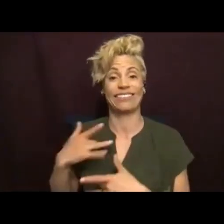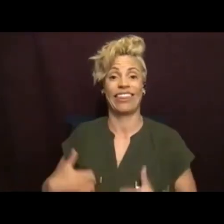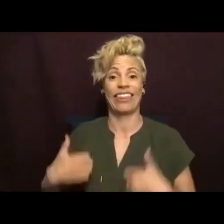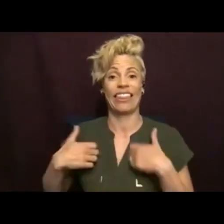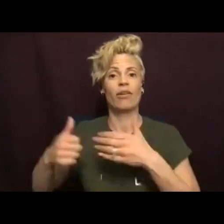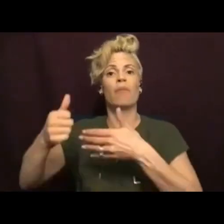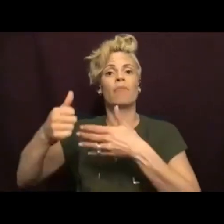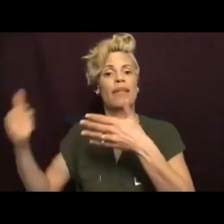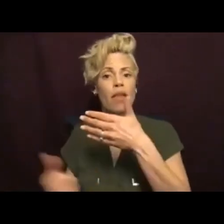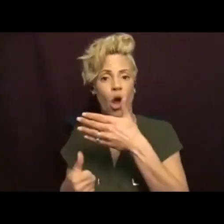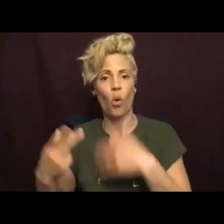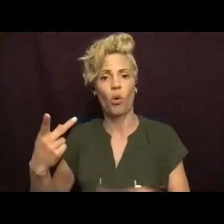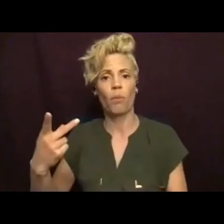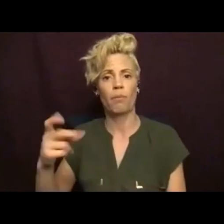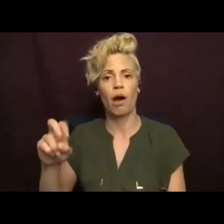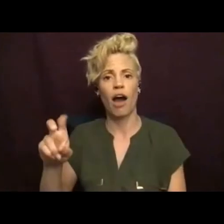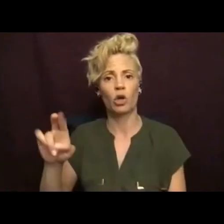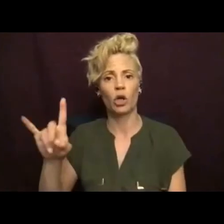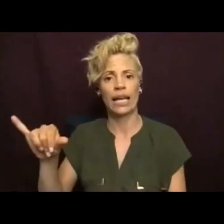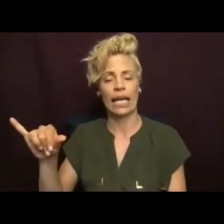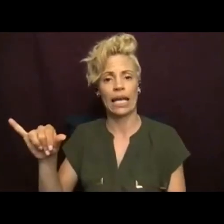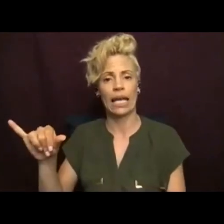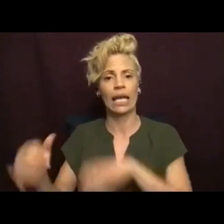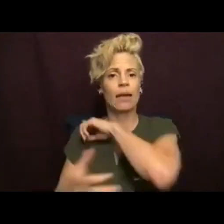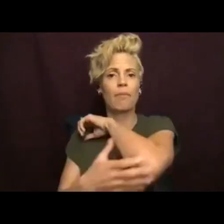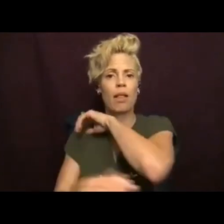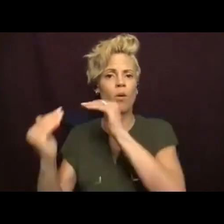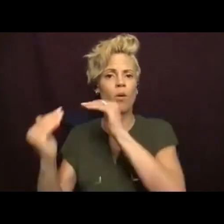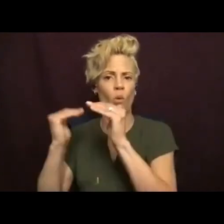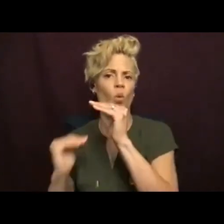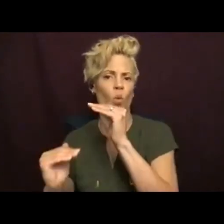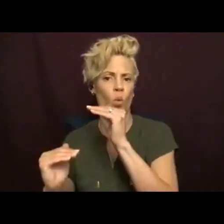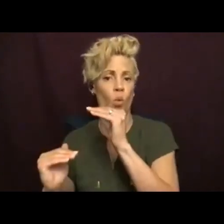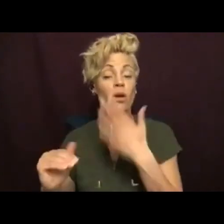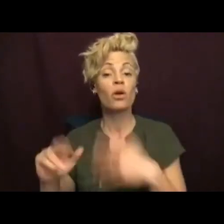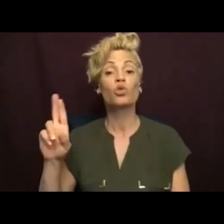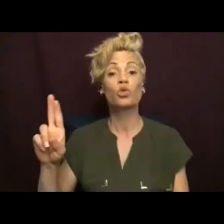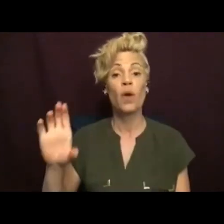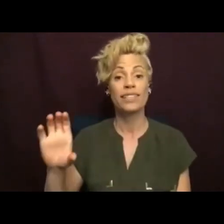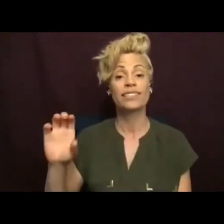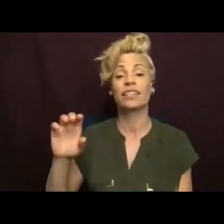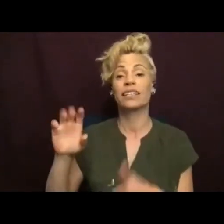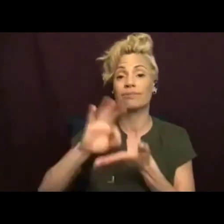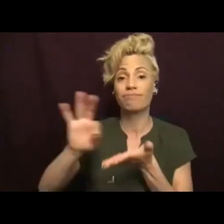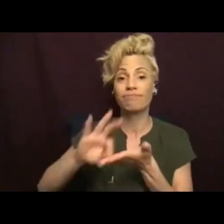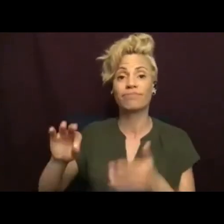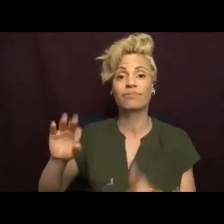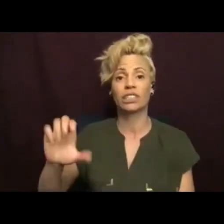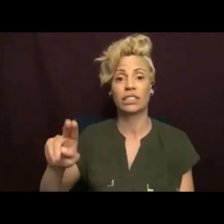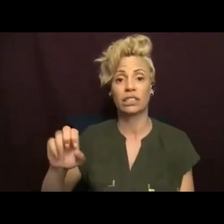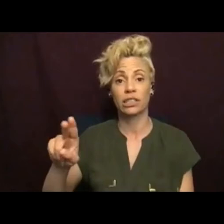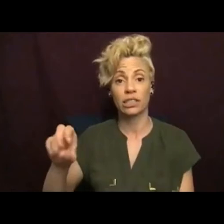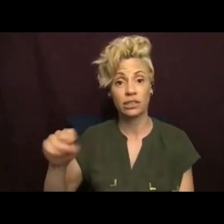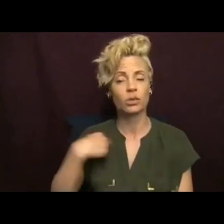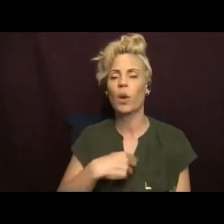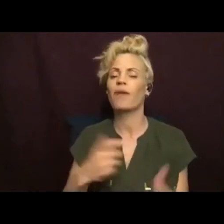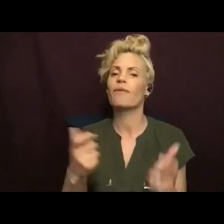And if we look up in the US census, we have a huge problem with poverty in our whole entire country.